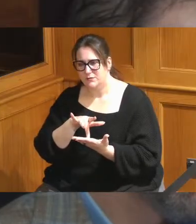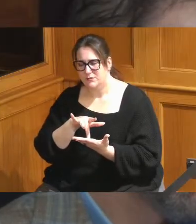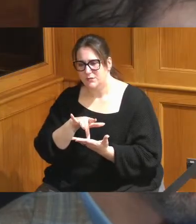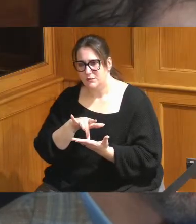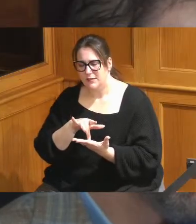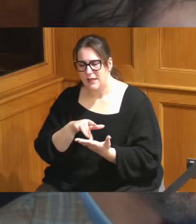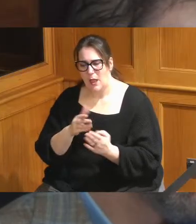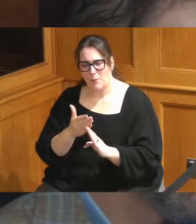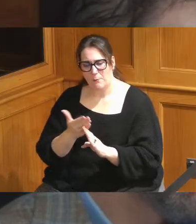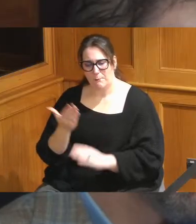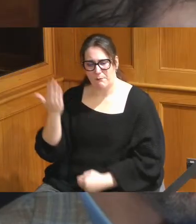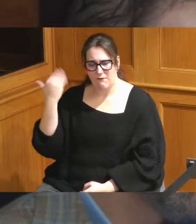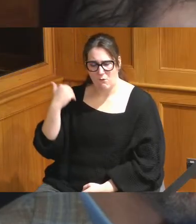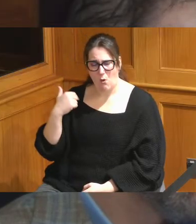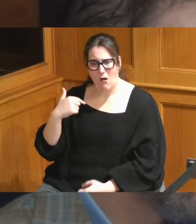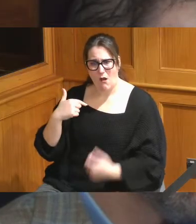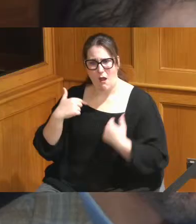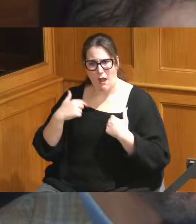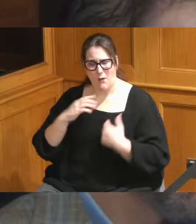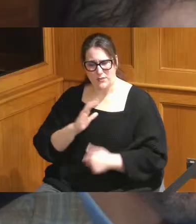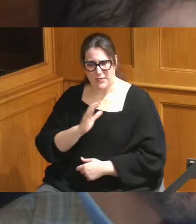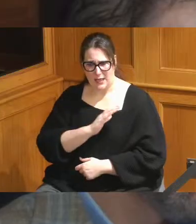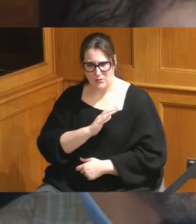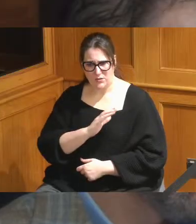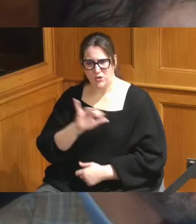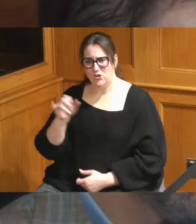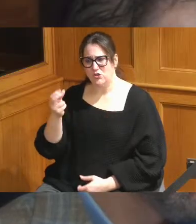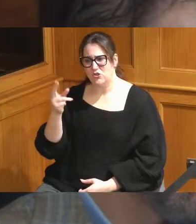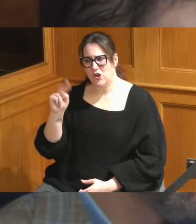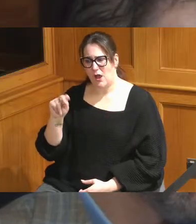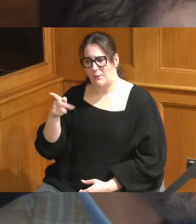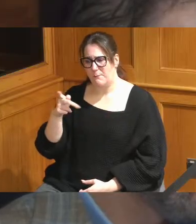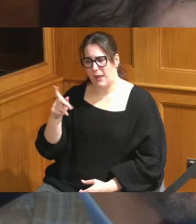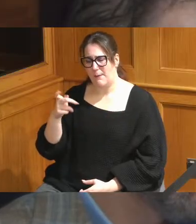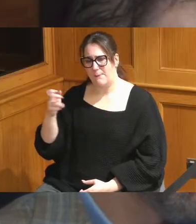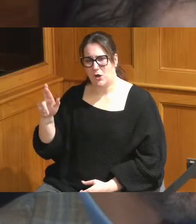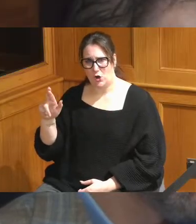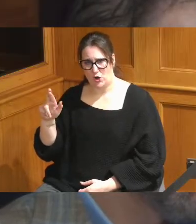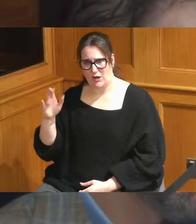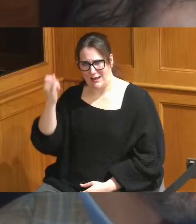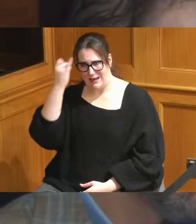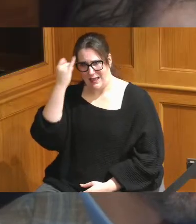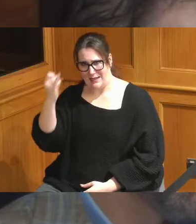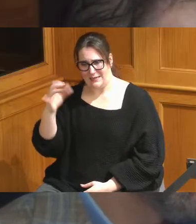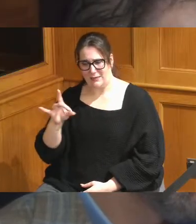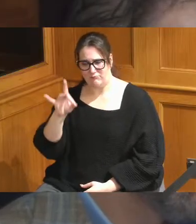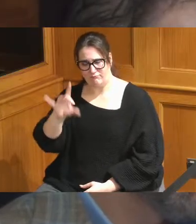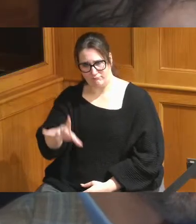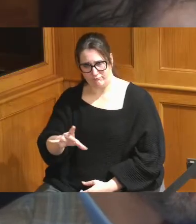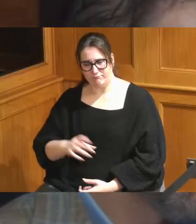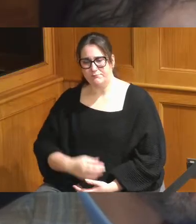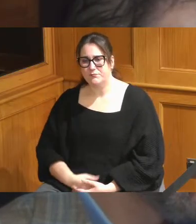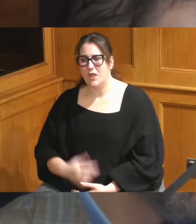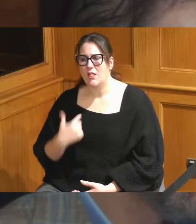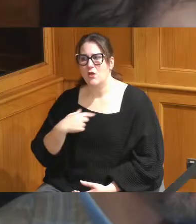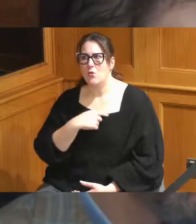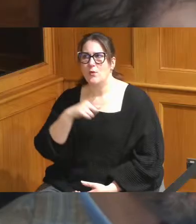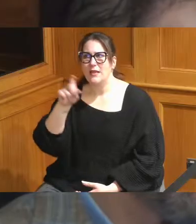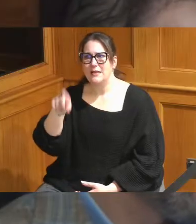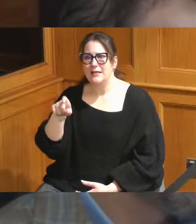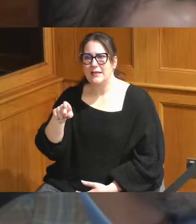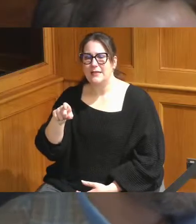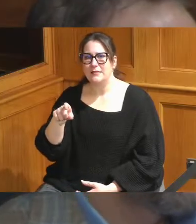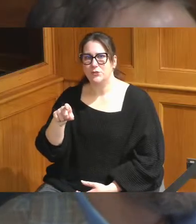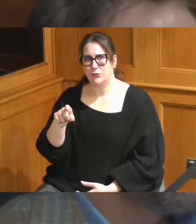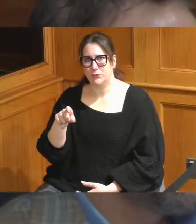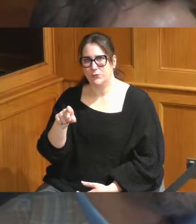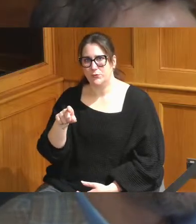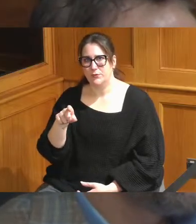I was on council and John Pepper came with an idea that we need to commemorate the actual